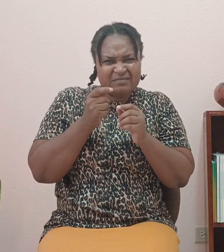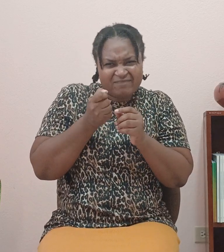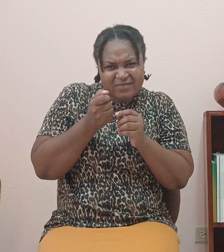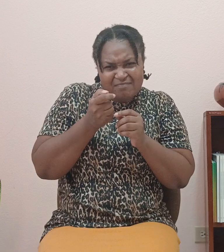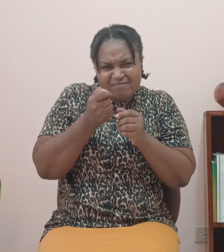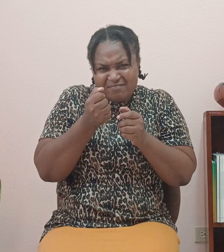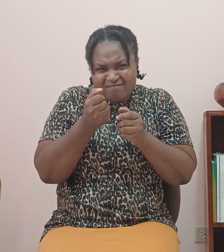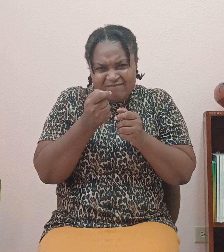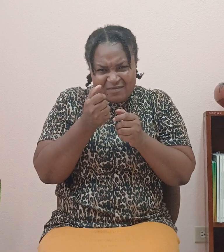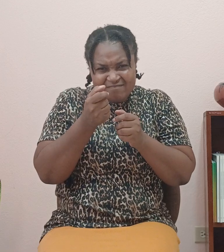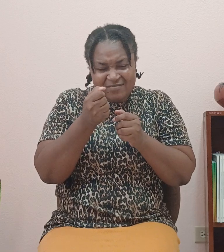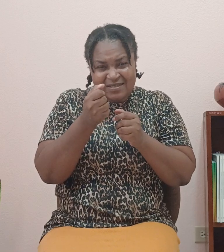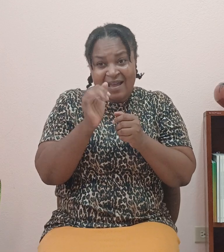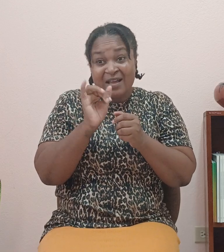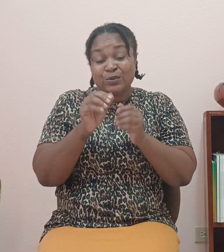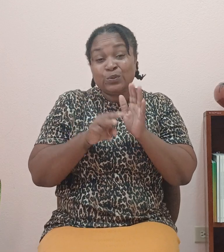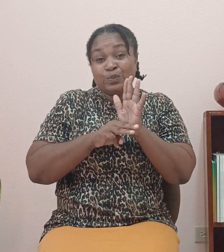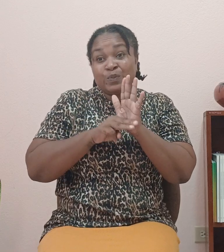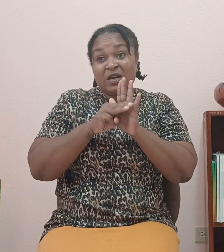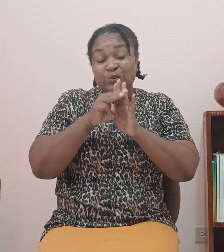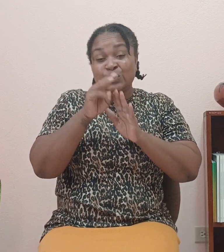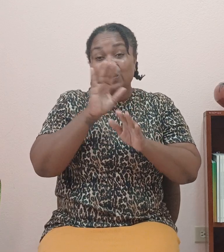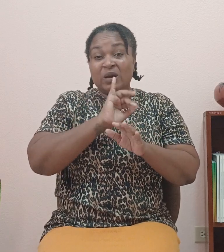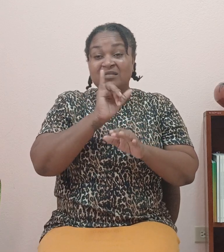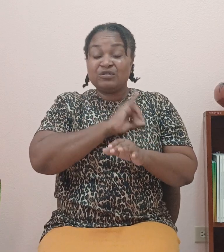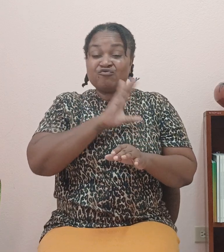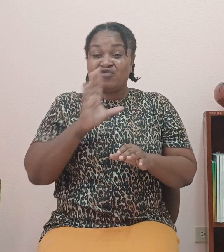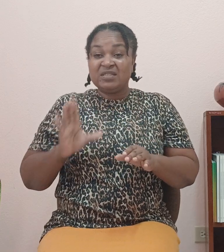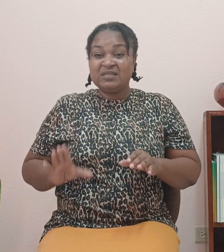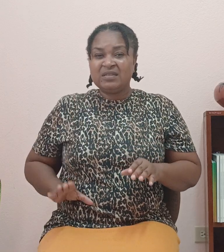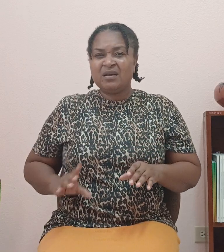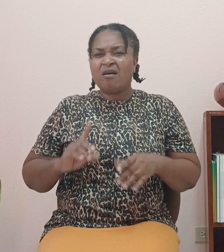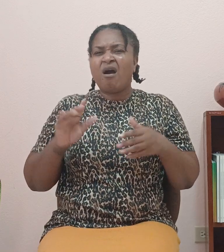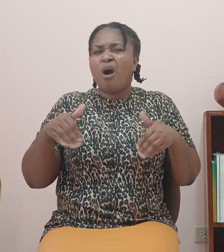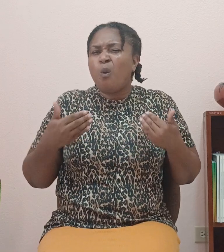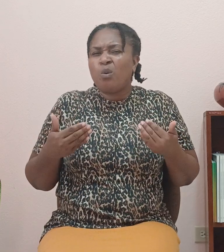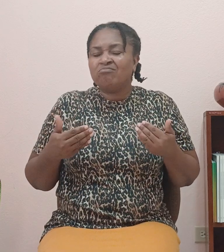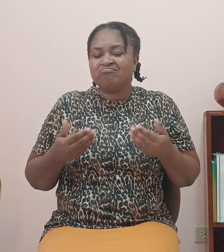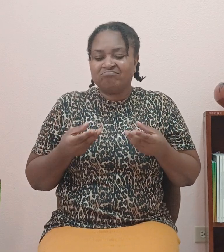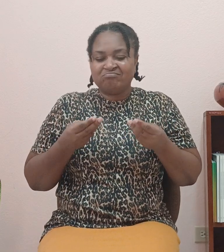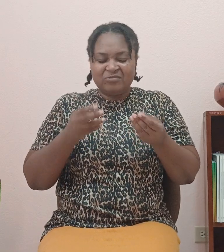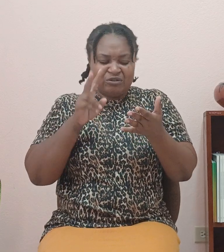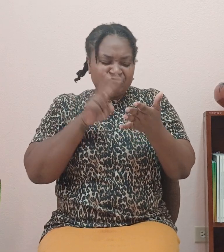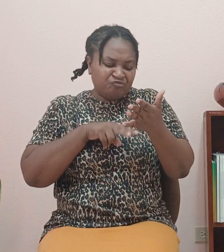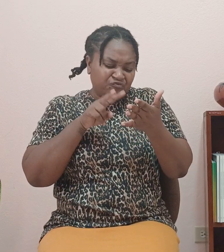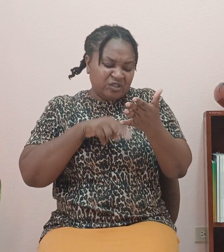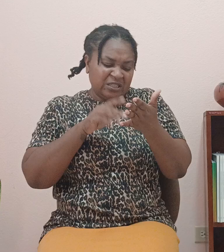by spending time reading your Bible and understanding what God wants you